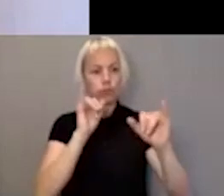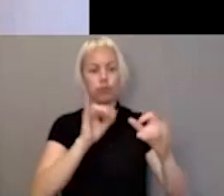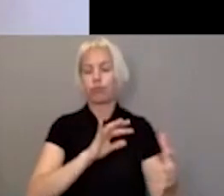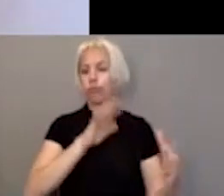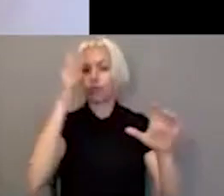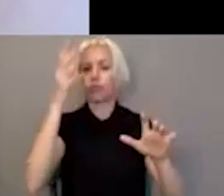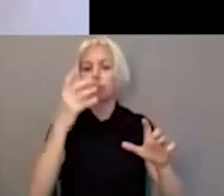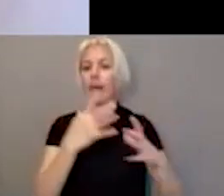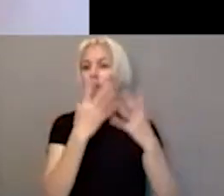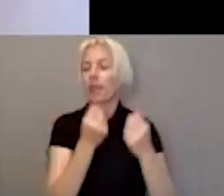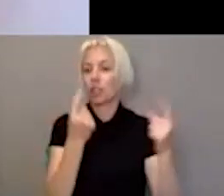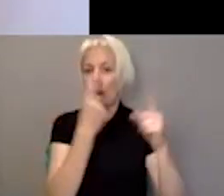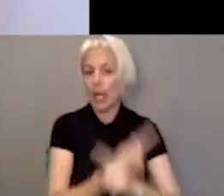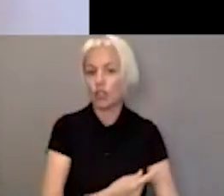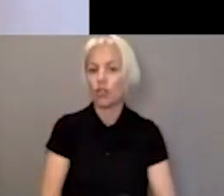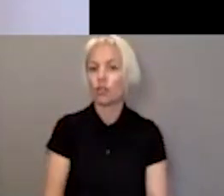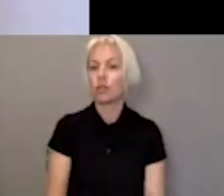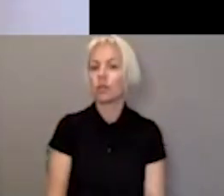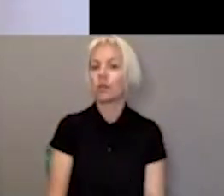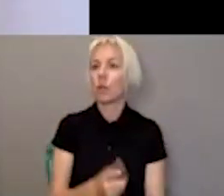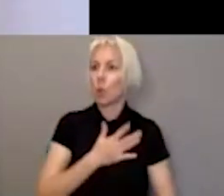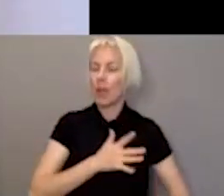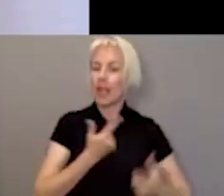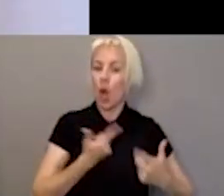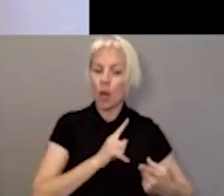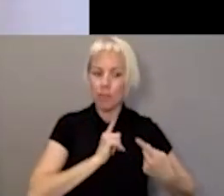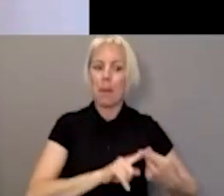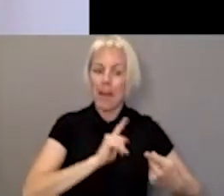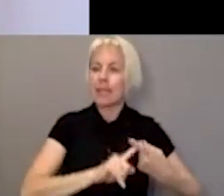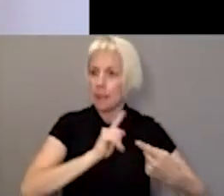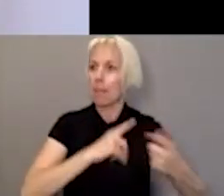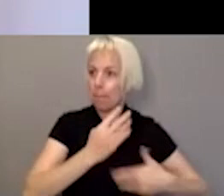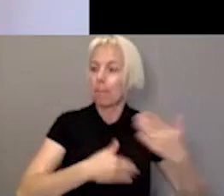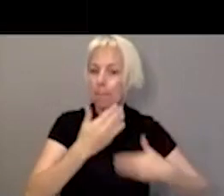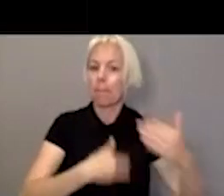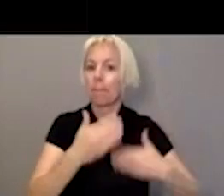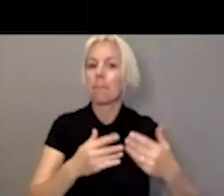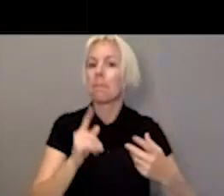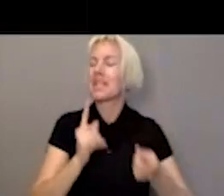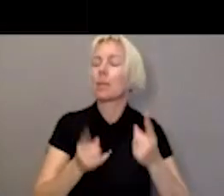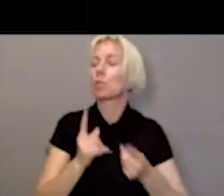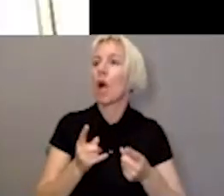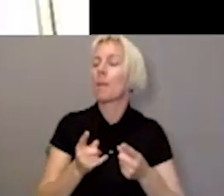the tide of stuff coming the other way just seems so great? Look, you're right in terms of the tide of